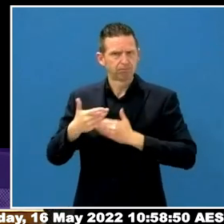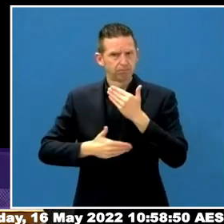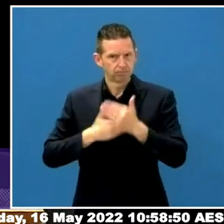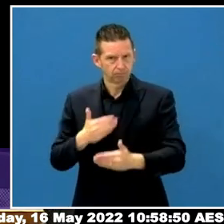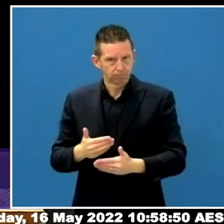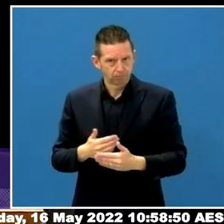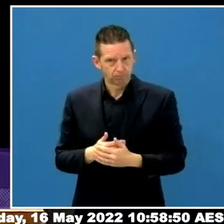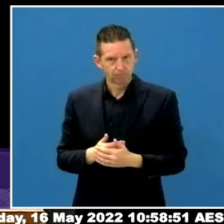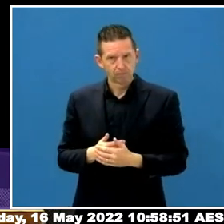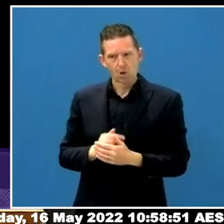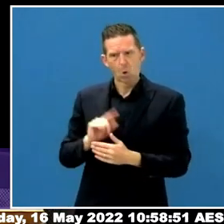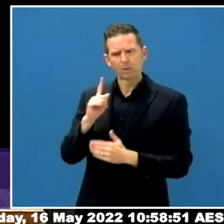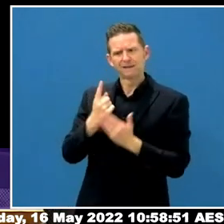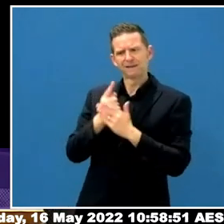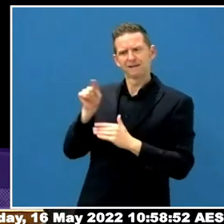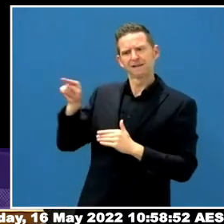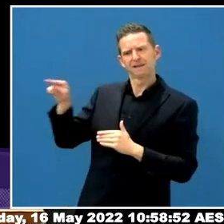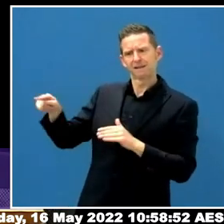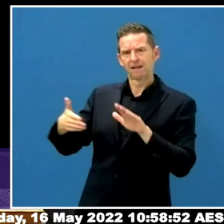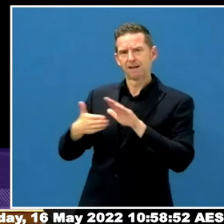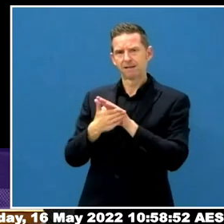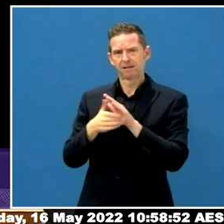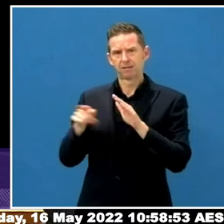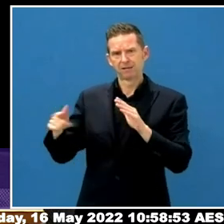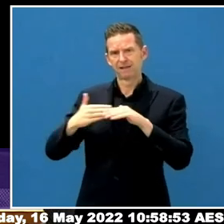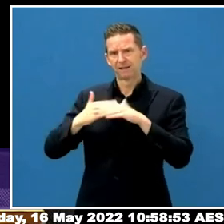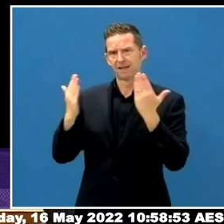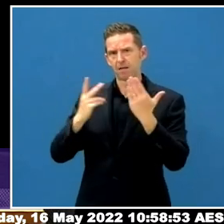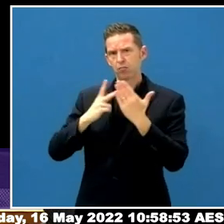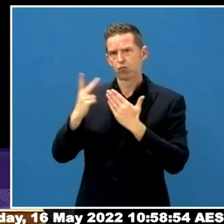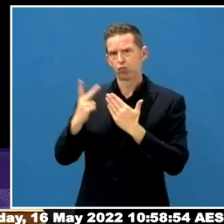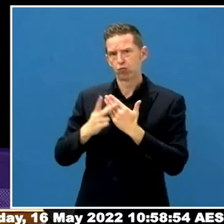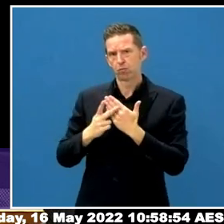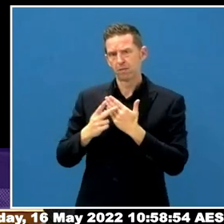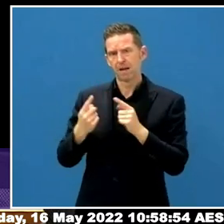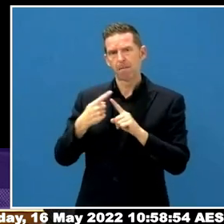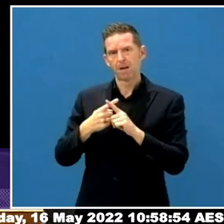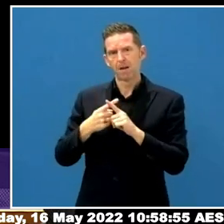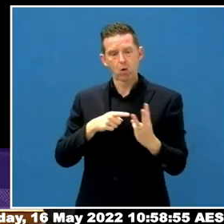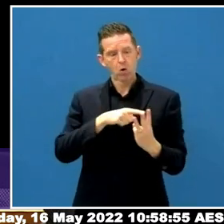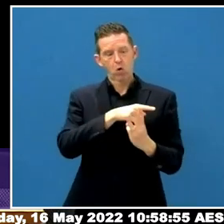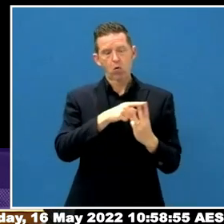the Mount Druitt day program and the experiences of Jason, Simon and Toby and